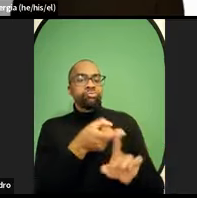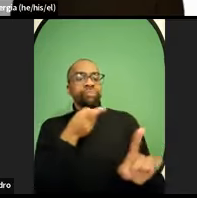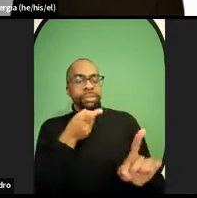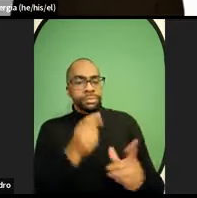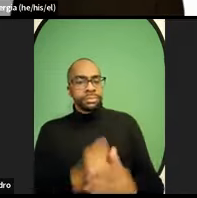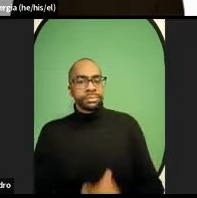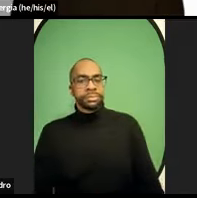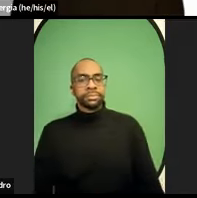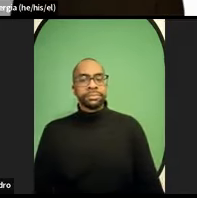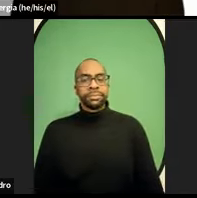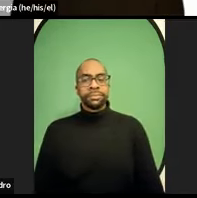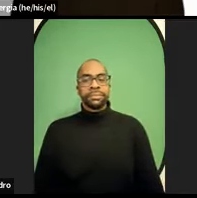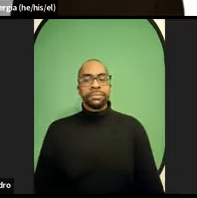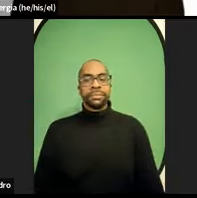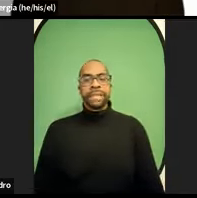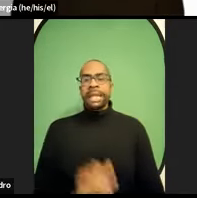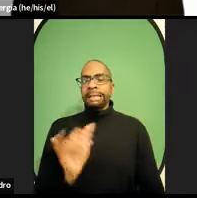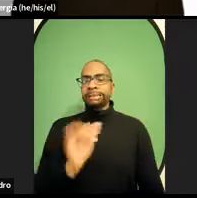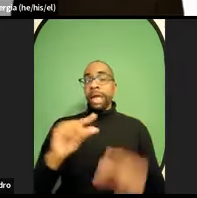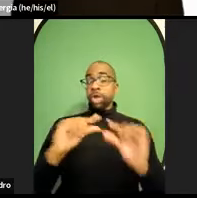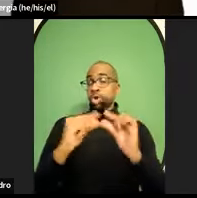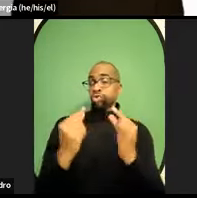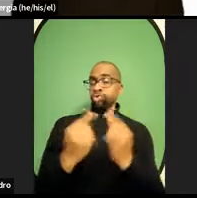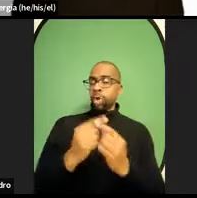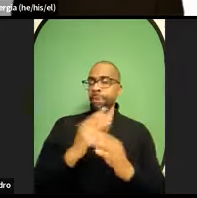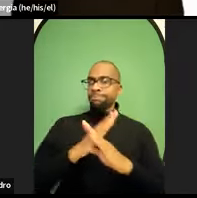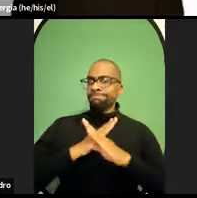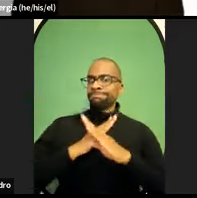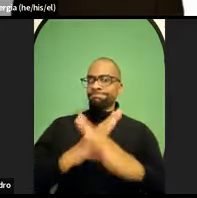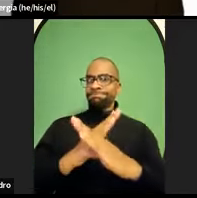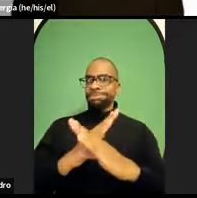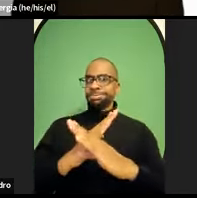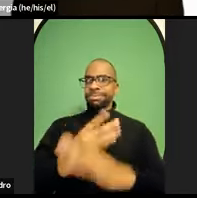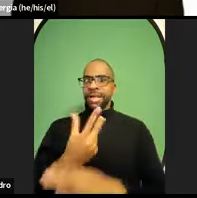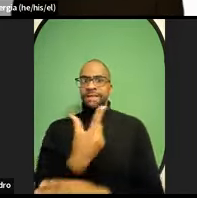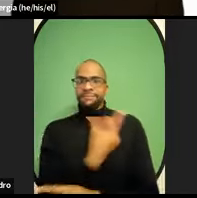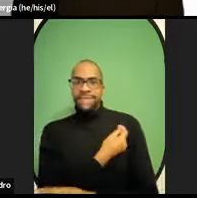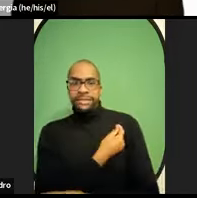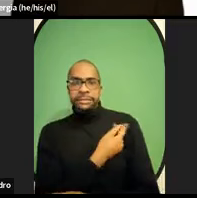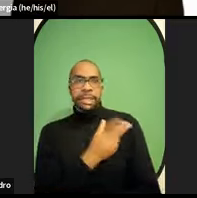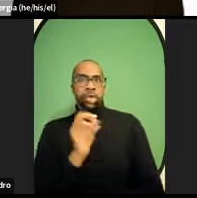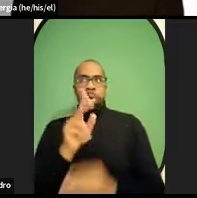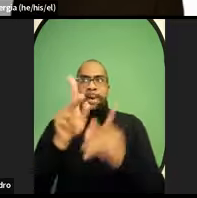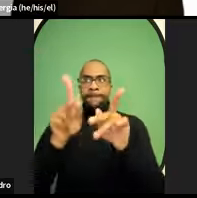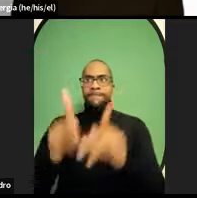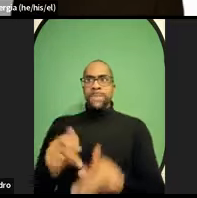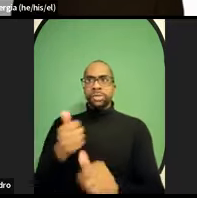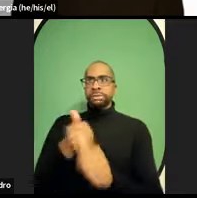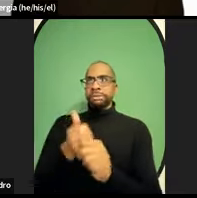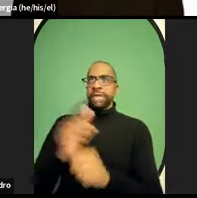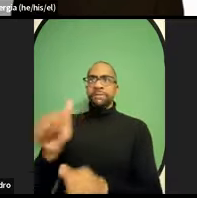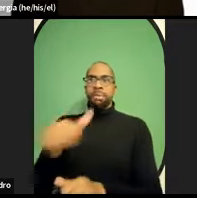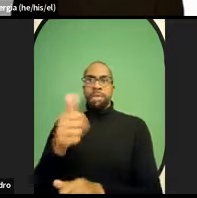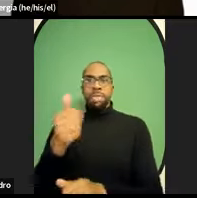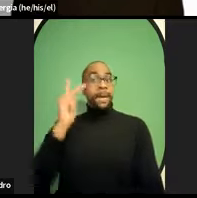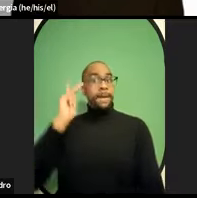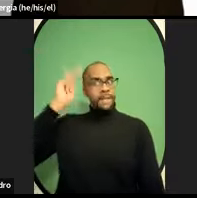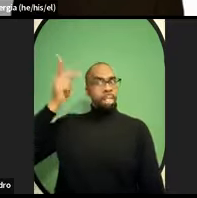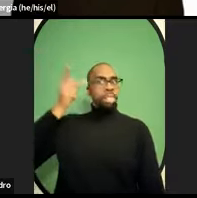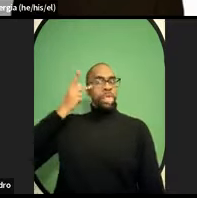me to be from are reputable source. It is often like either. an anti an anti Vaccine an anti Vaccine group, or something an anti Vaccine group, or somebody who has another agenda